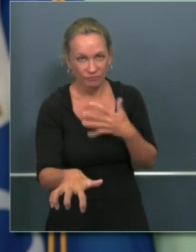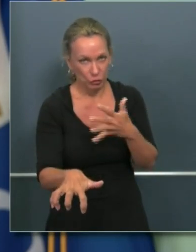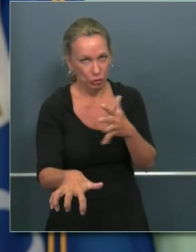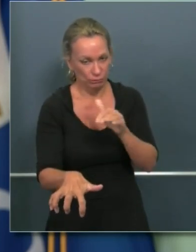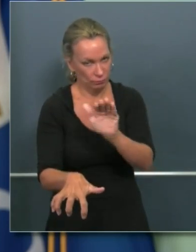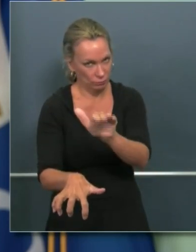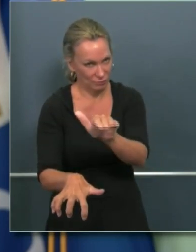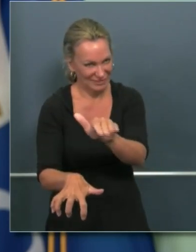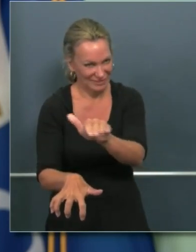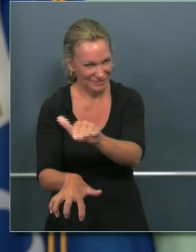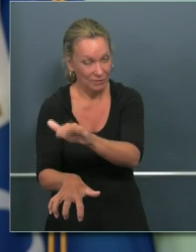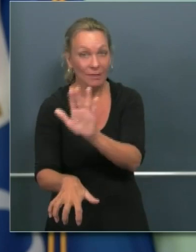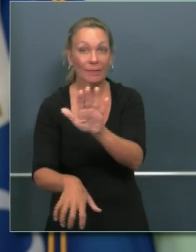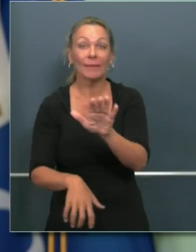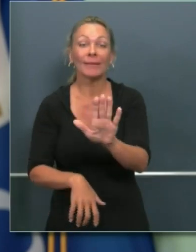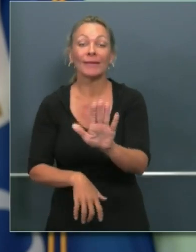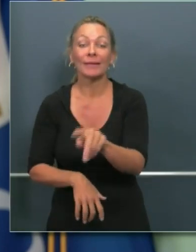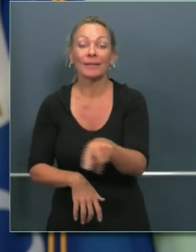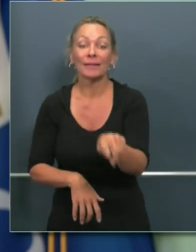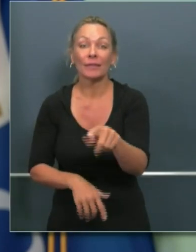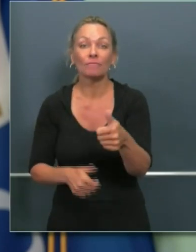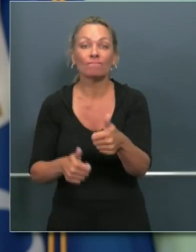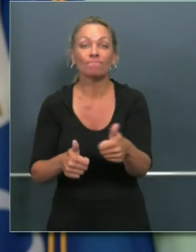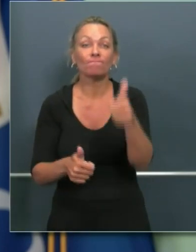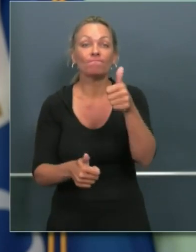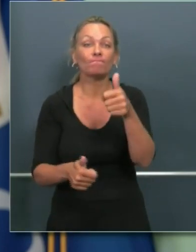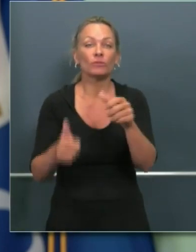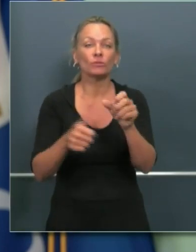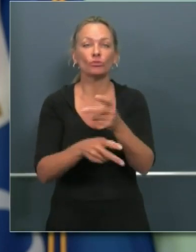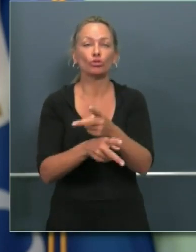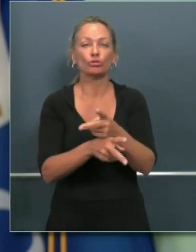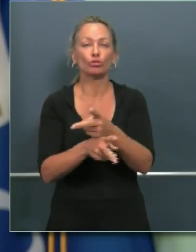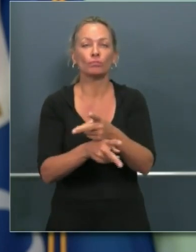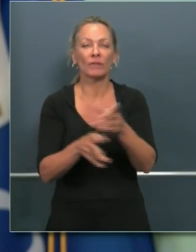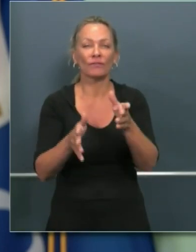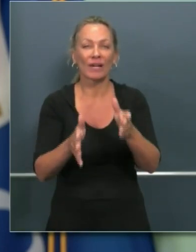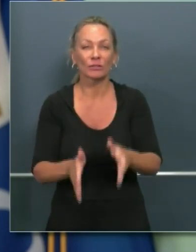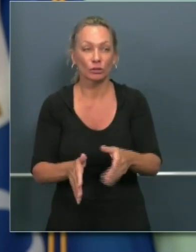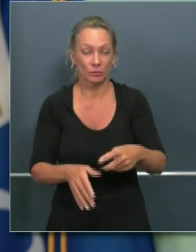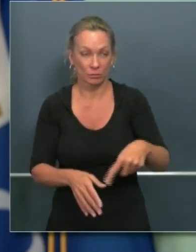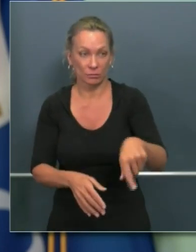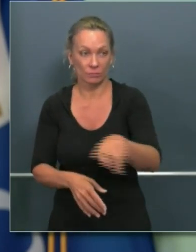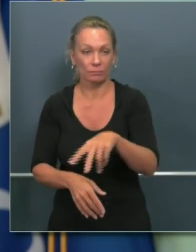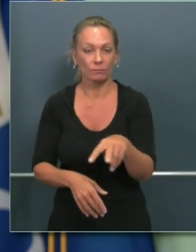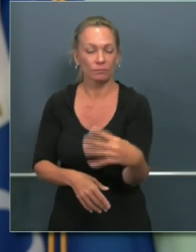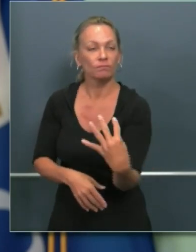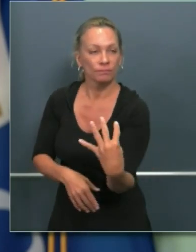WILL BE MEETING. TODAY AND TOMORROW. IN MAKING THAT DETERMINATION IF THEY ARE